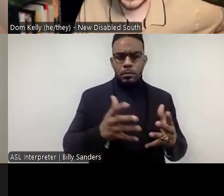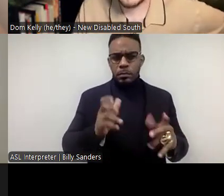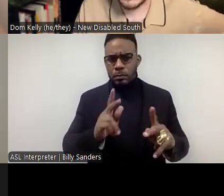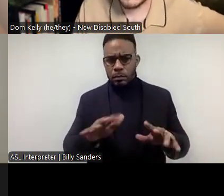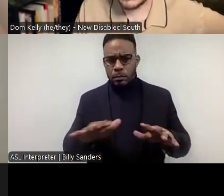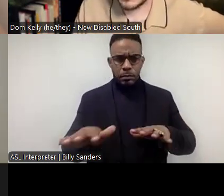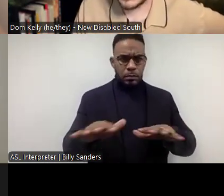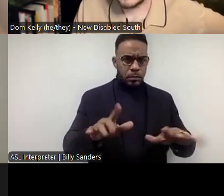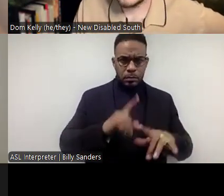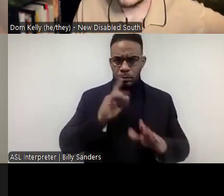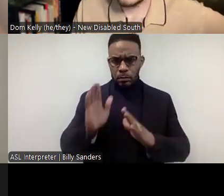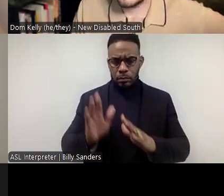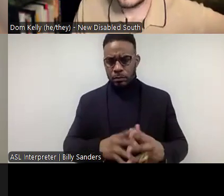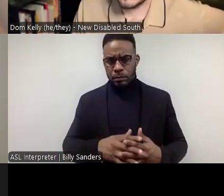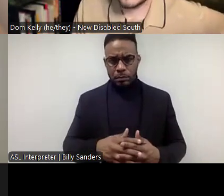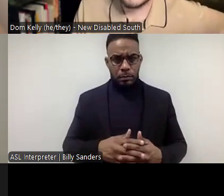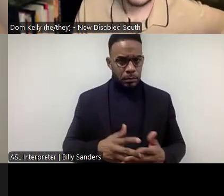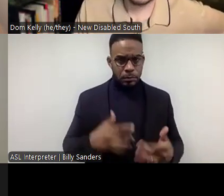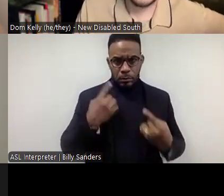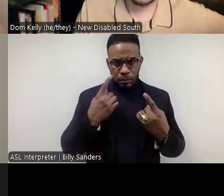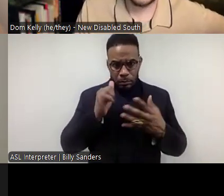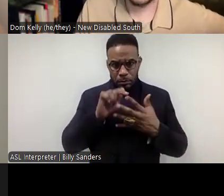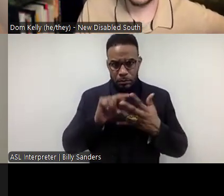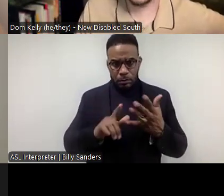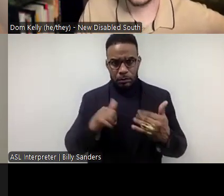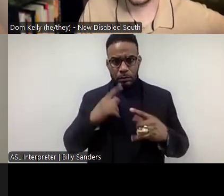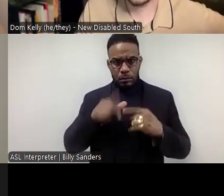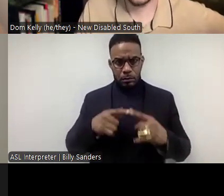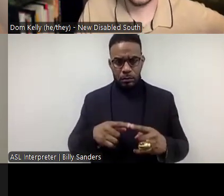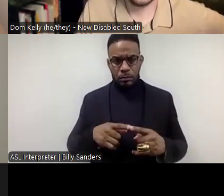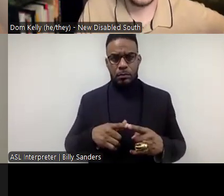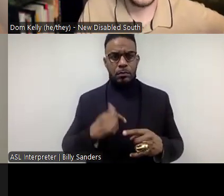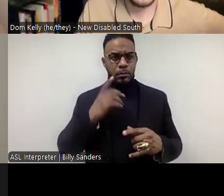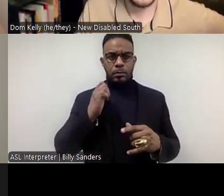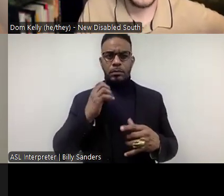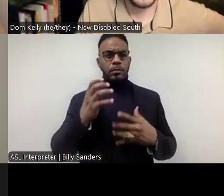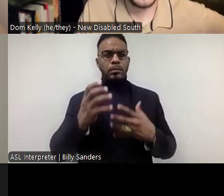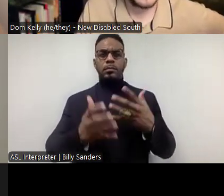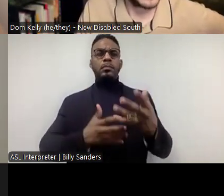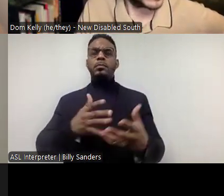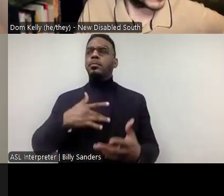disabled people doing as individuals and communities? How do you want people to be organizing, occurring all that